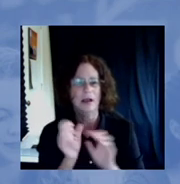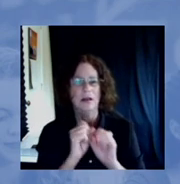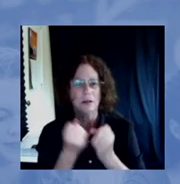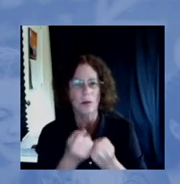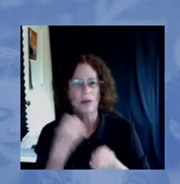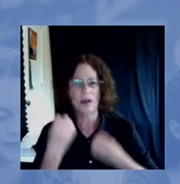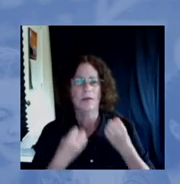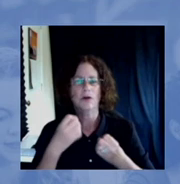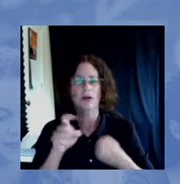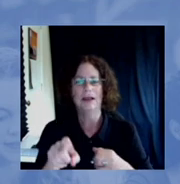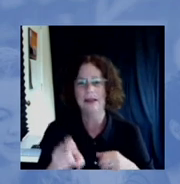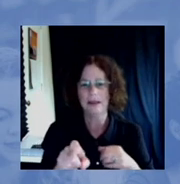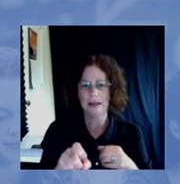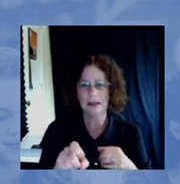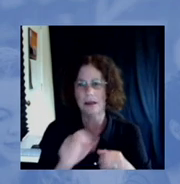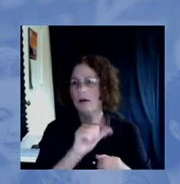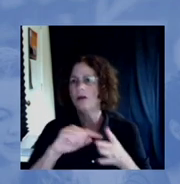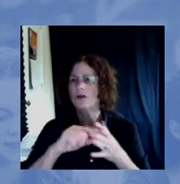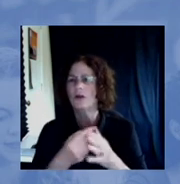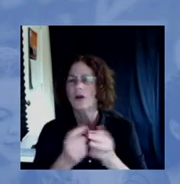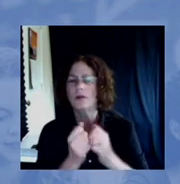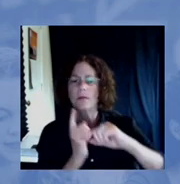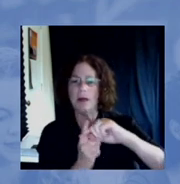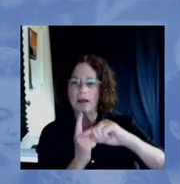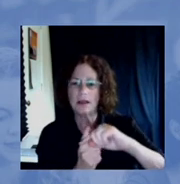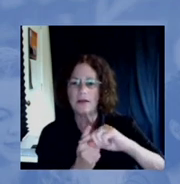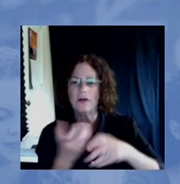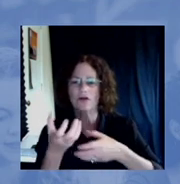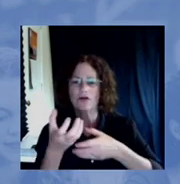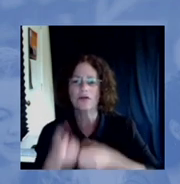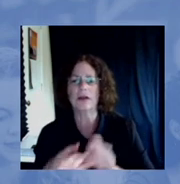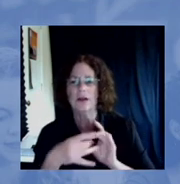IT ALL STARTS WITH POSITIVE AND TRUSTING RELATIONSHIPS AND A COMMITMENT TO EACH CHILD.